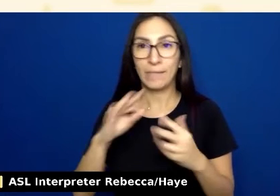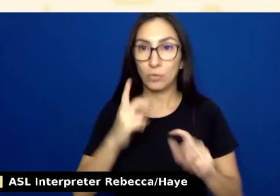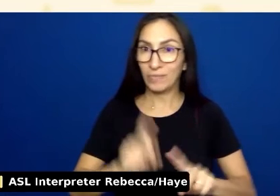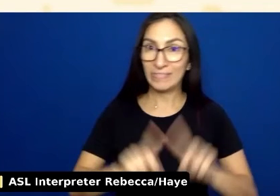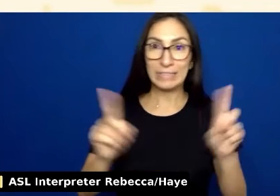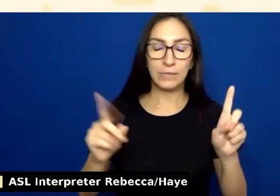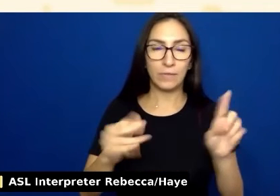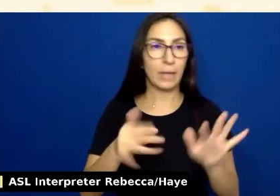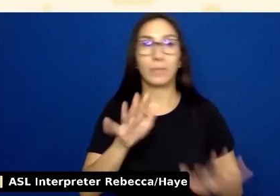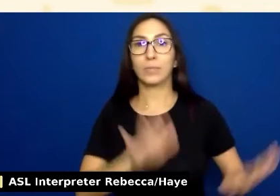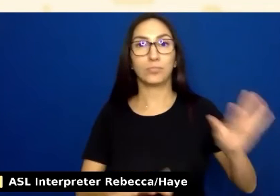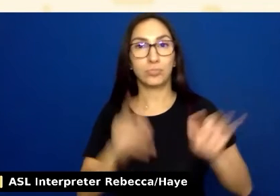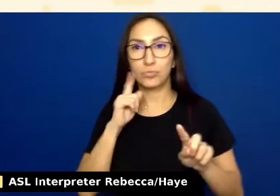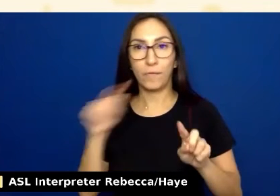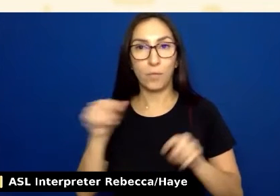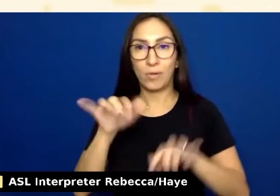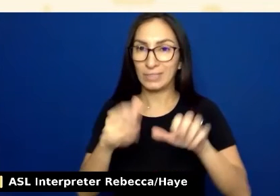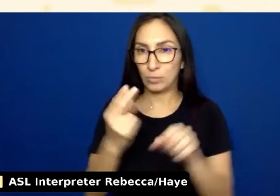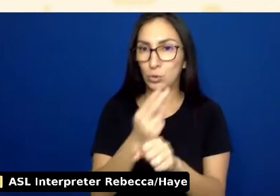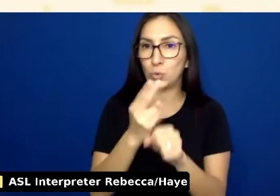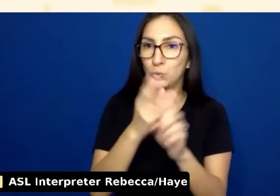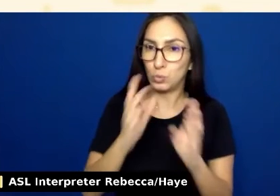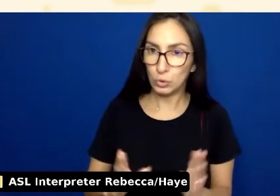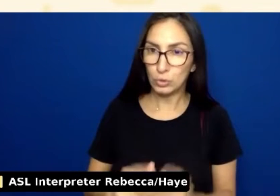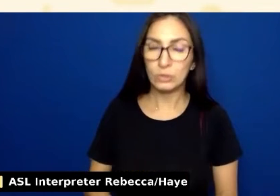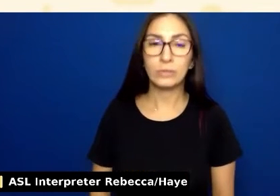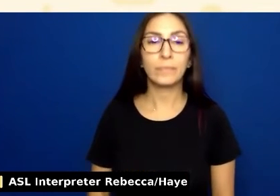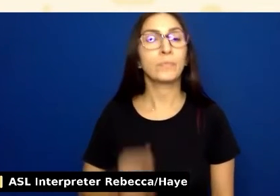In an horizontal tab implementation, we would use the left and right arrow keys.